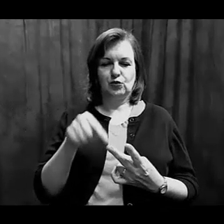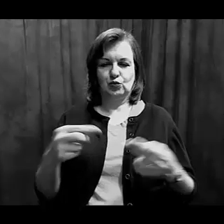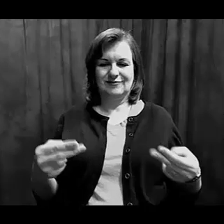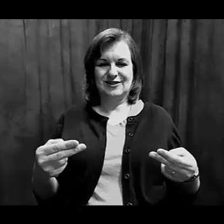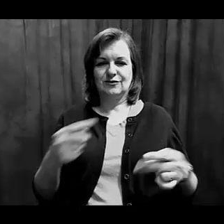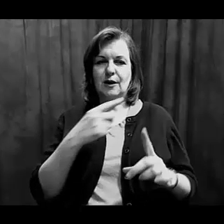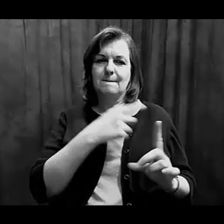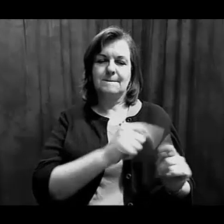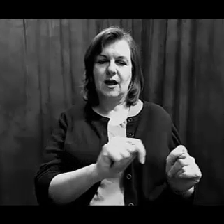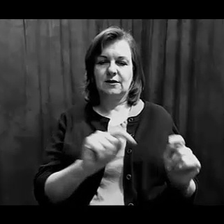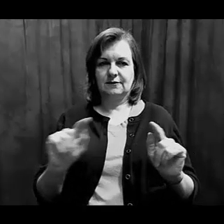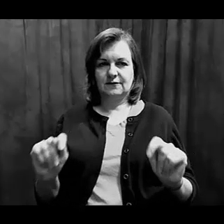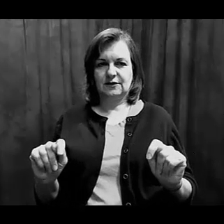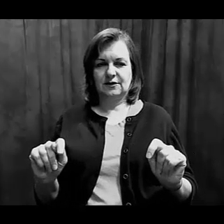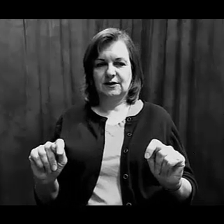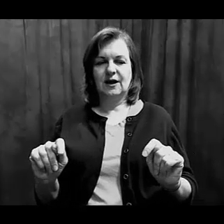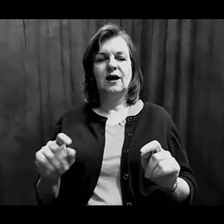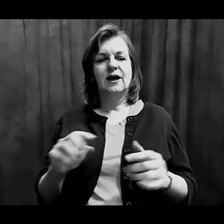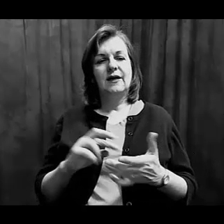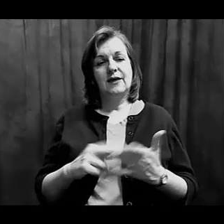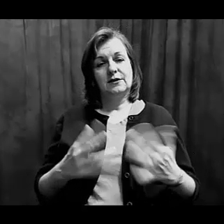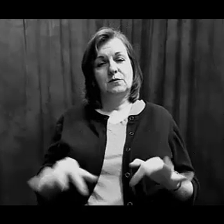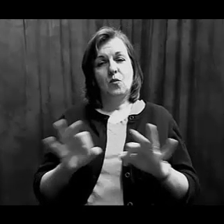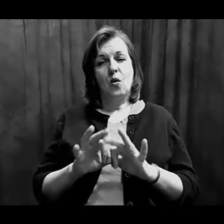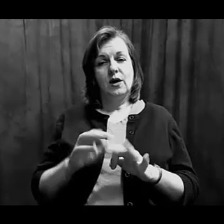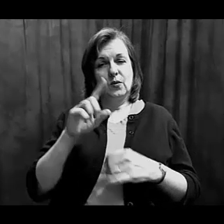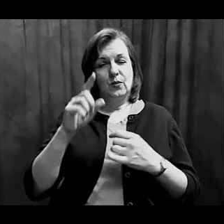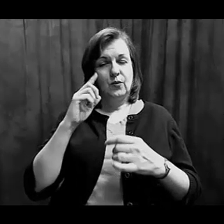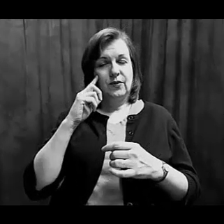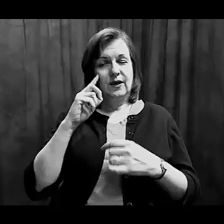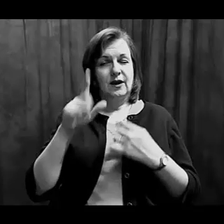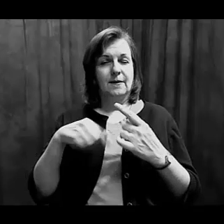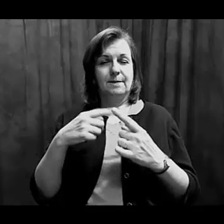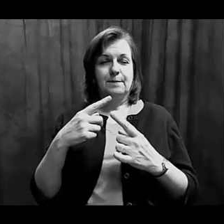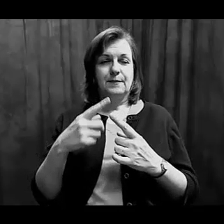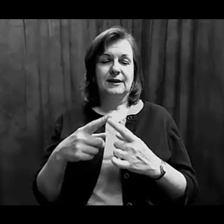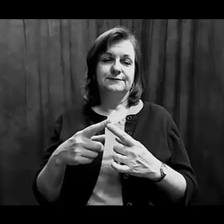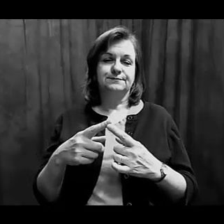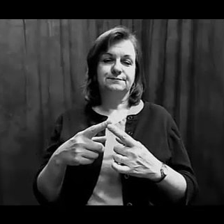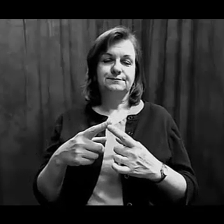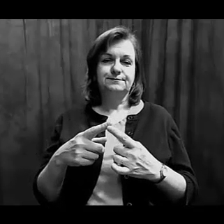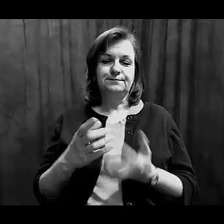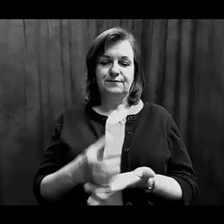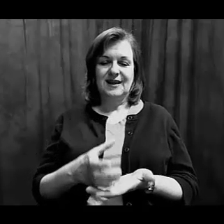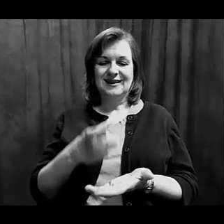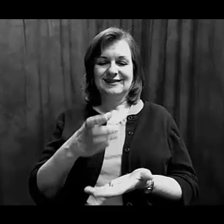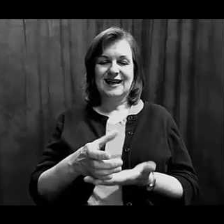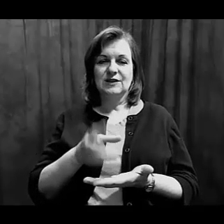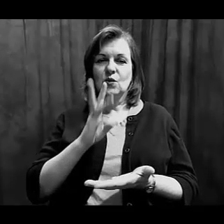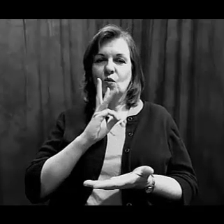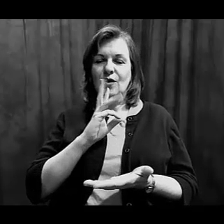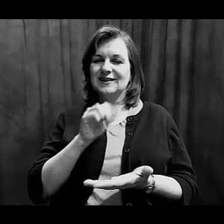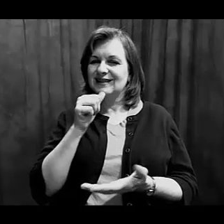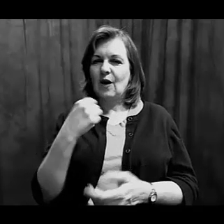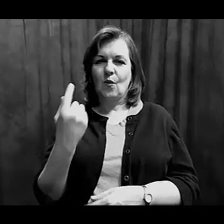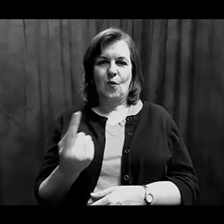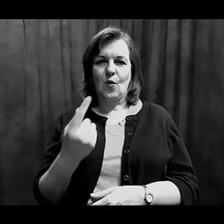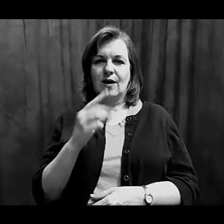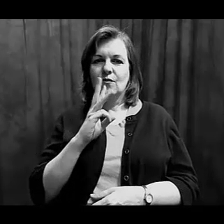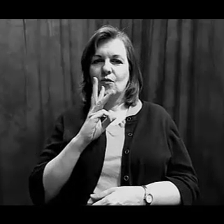so we get a slightly positive charge associated -- this is important when we start trying to think about the fact that a glass of